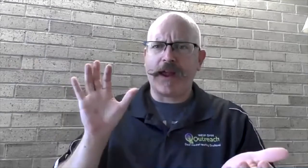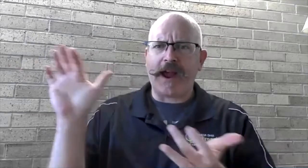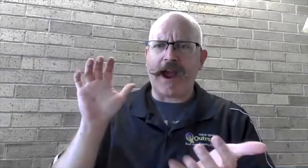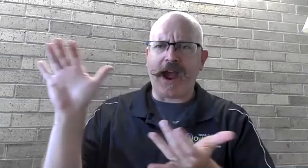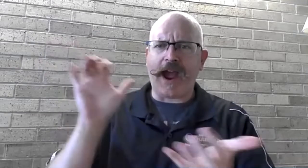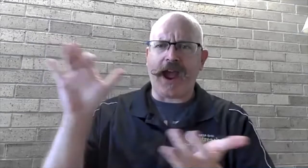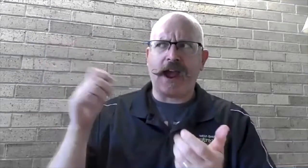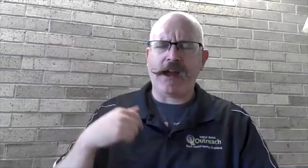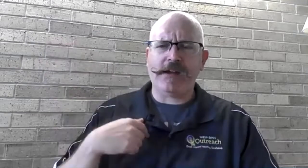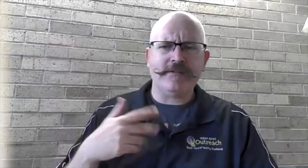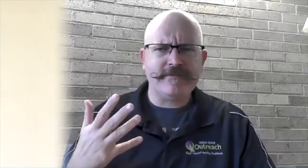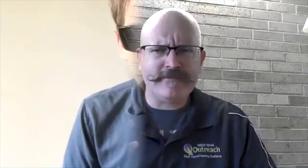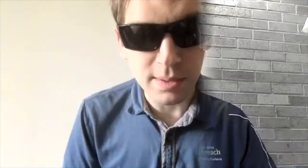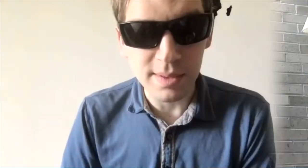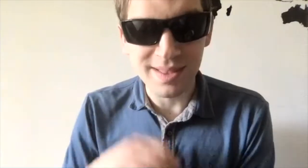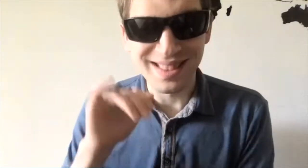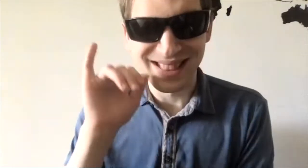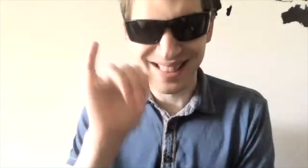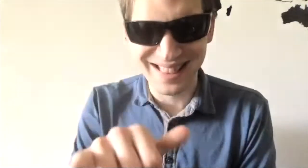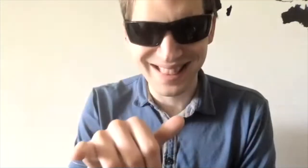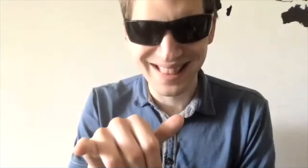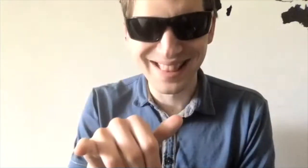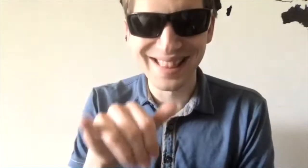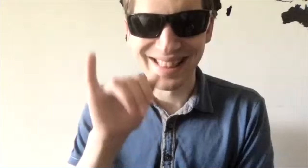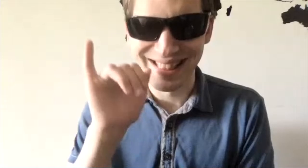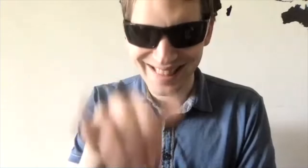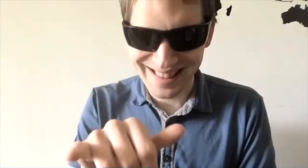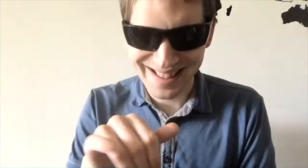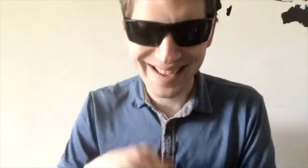and people in the surrounding area are laughing and we sometimes don't know that.